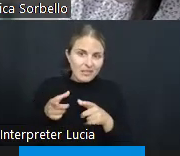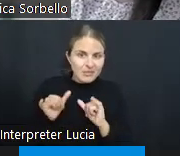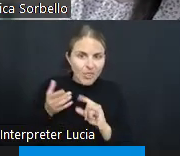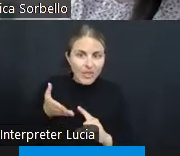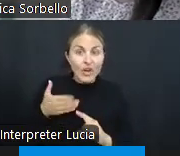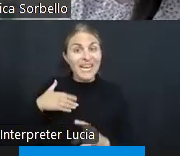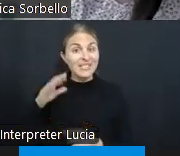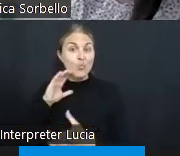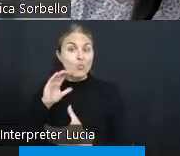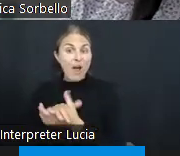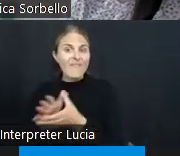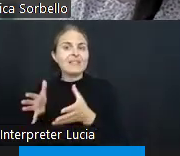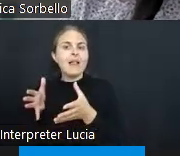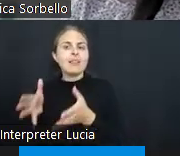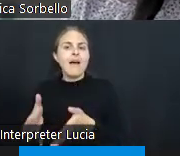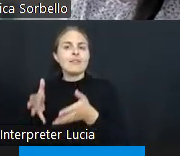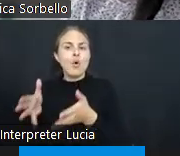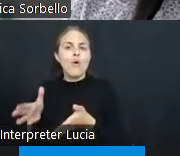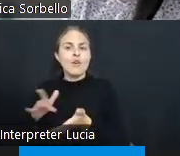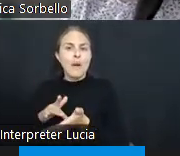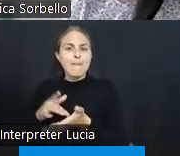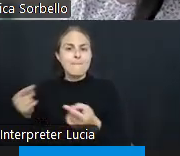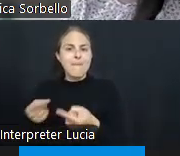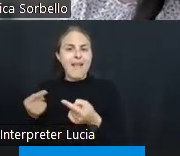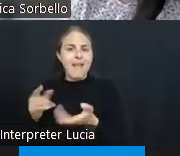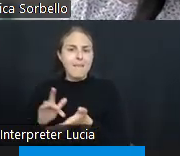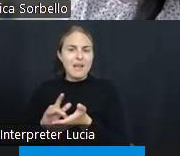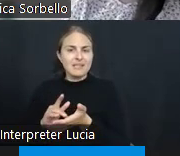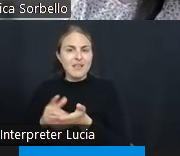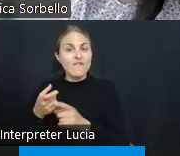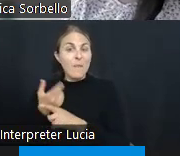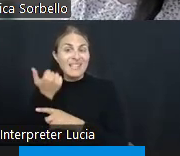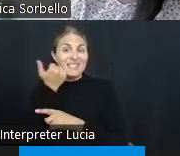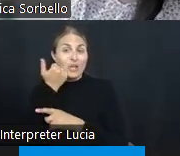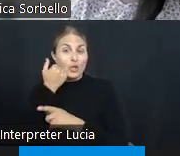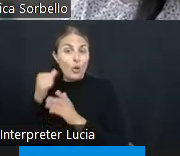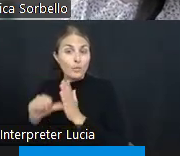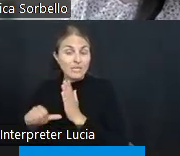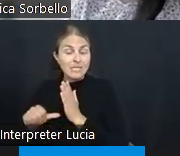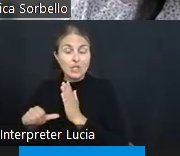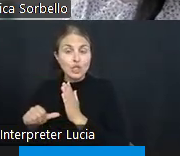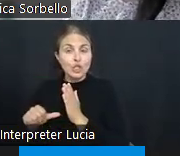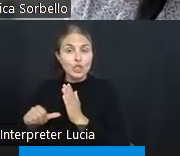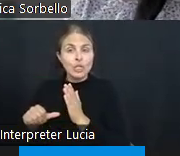going away. You discover that his wife has left over pain medications from a previous dental procedure and Carl